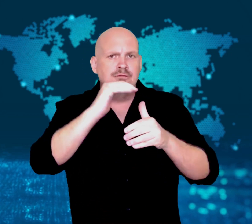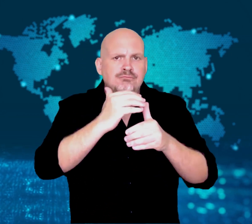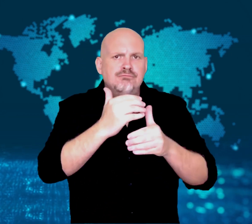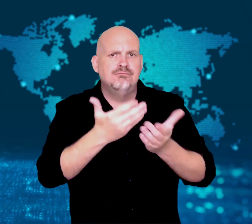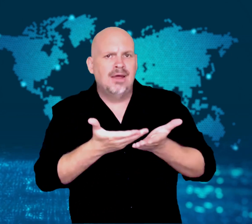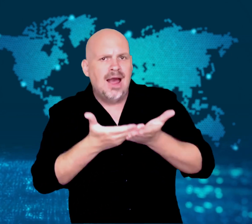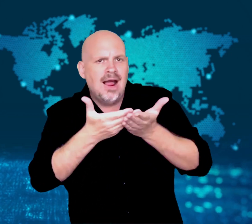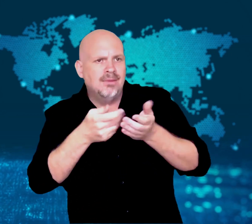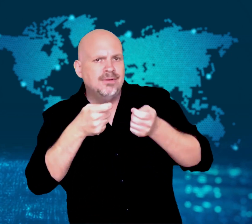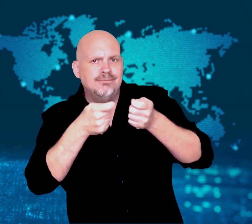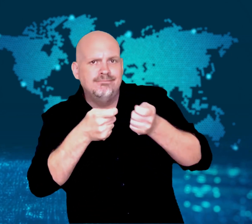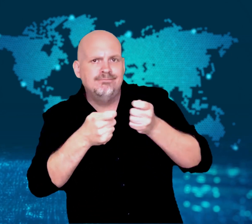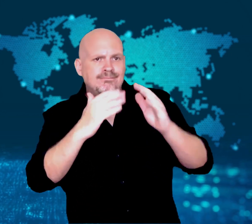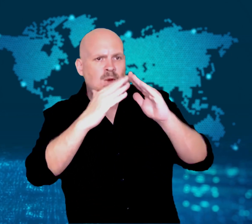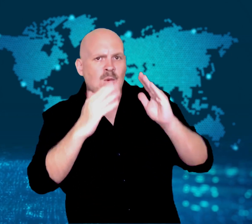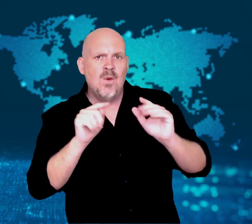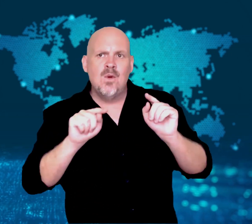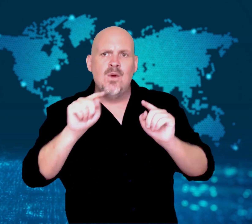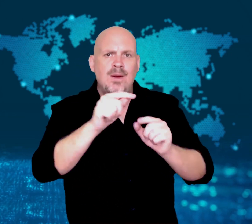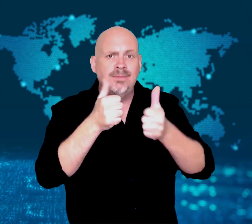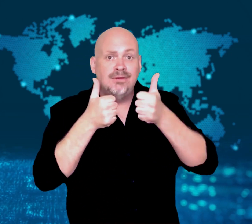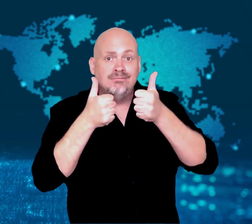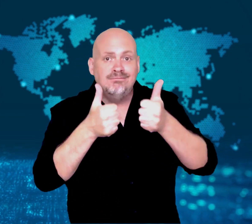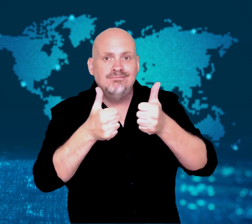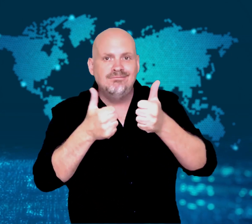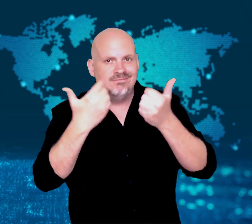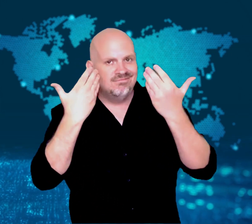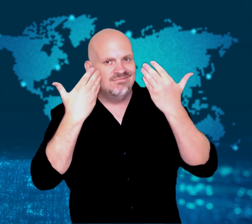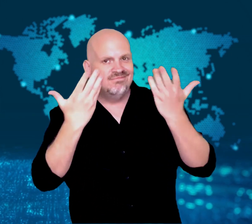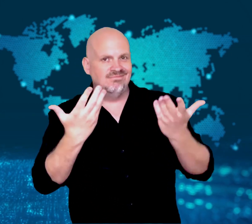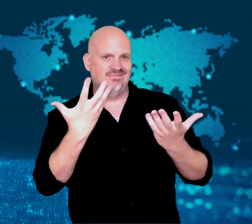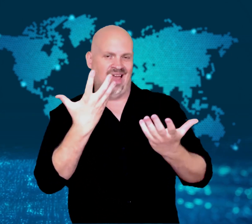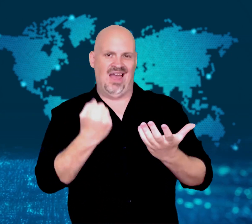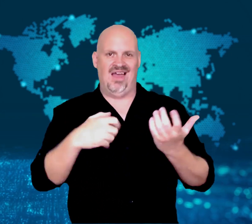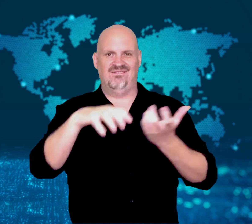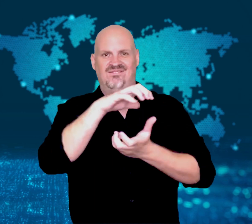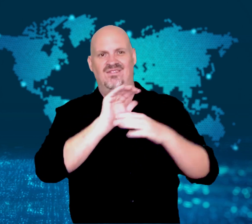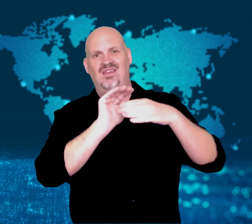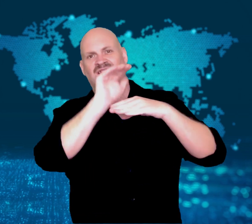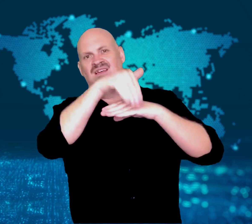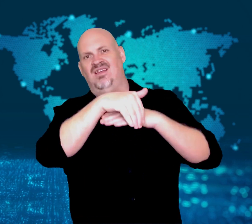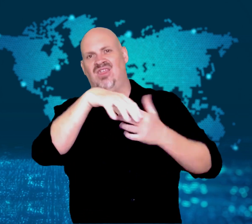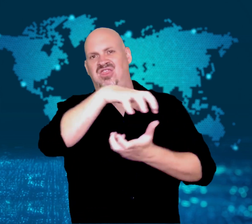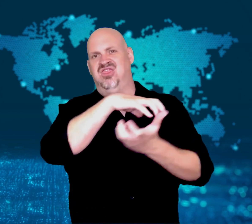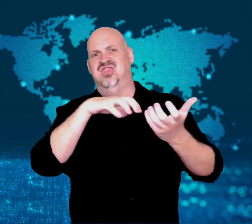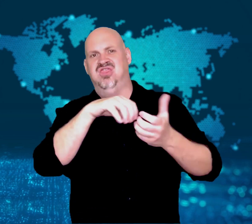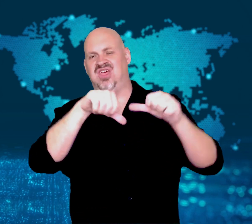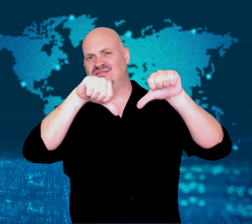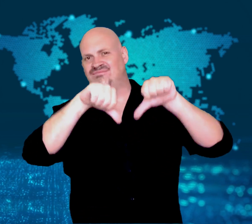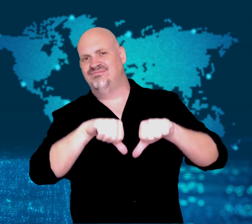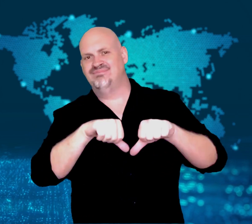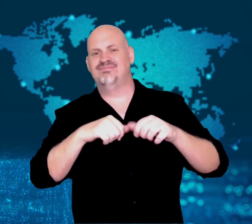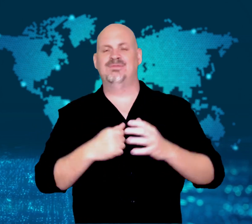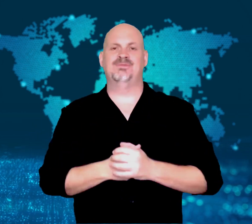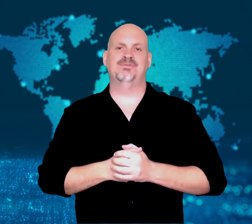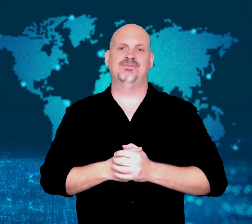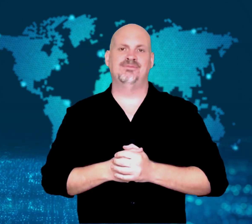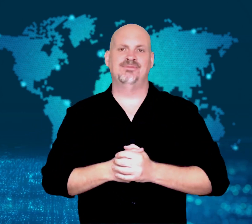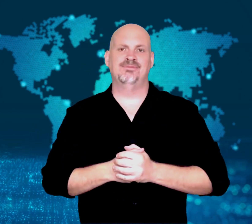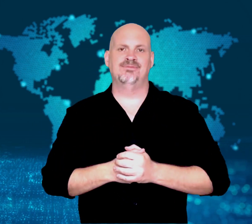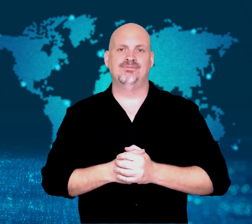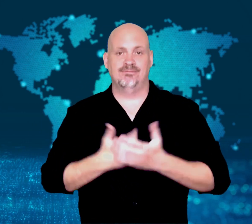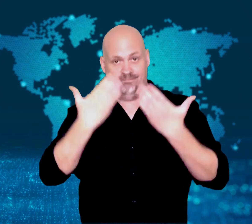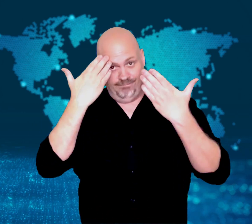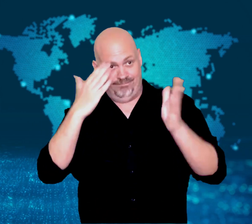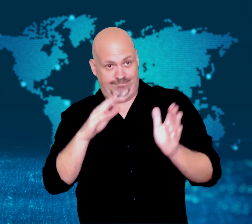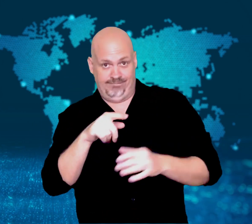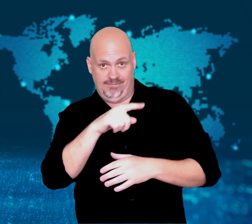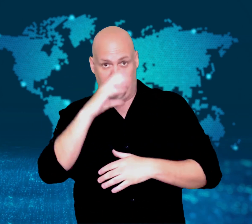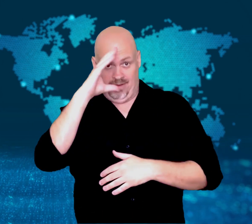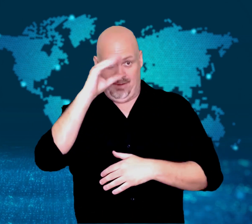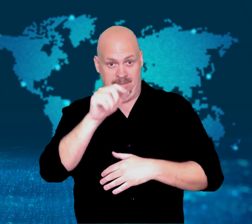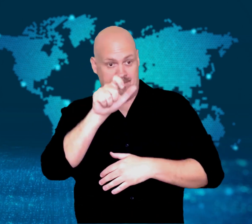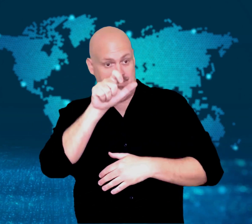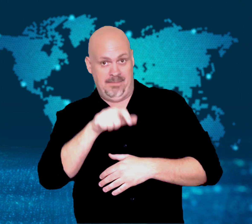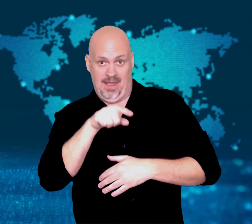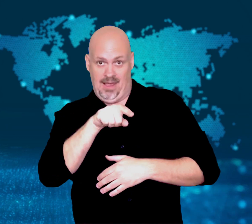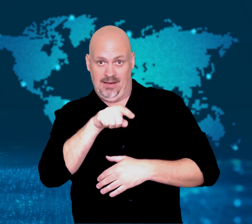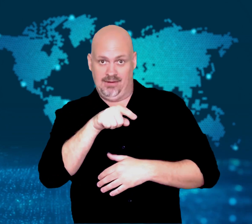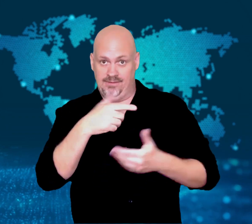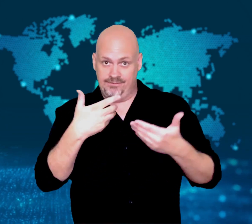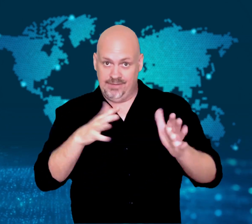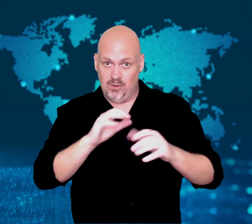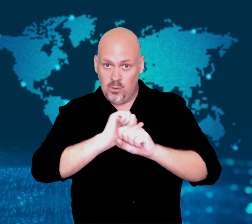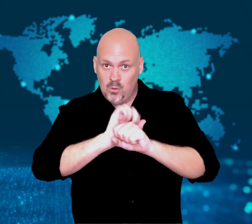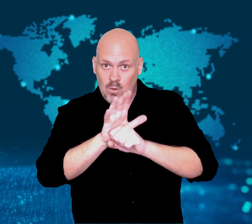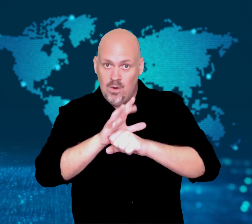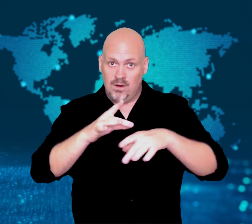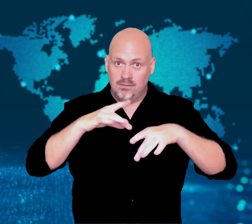It is not known if the mistakenly assumed dead man had COVID-19,